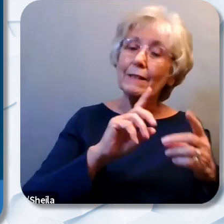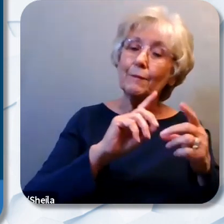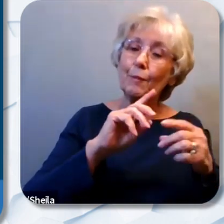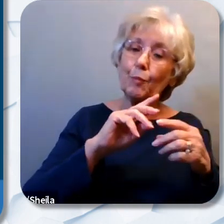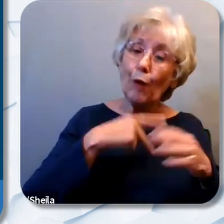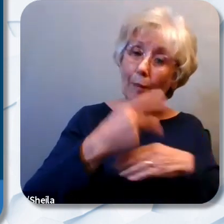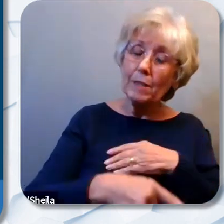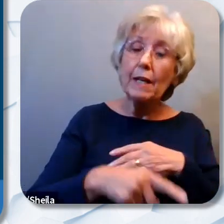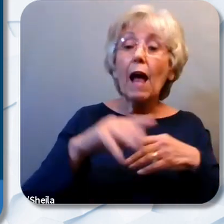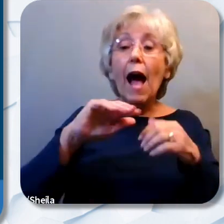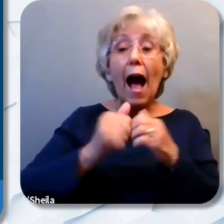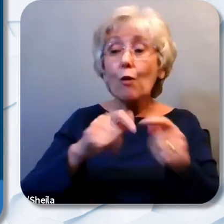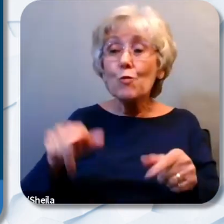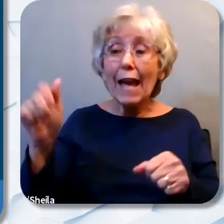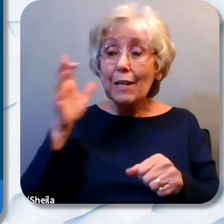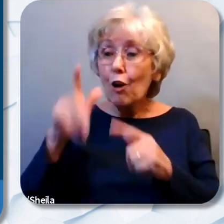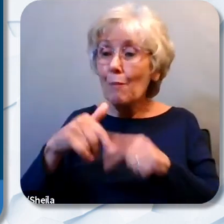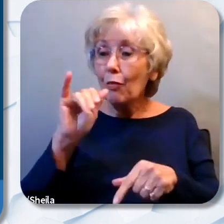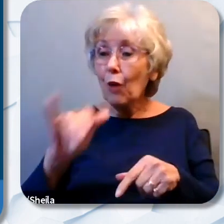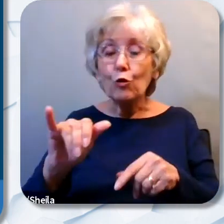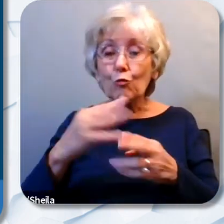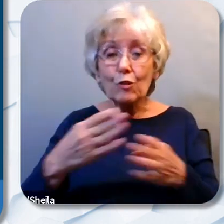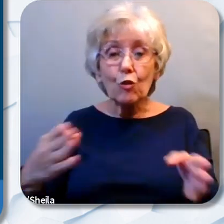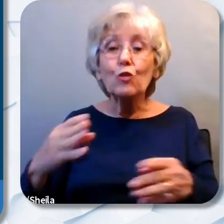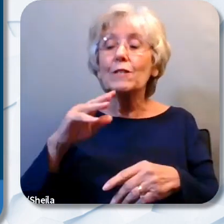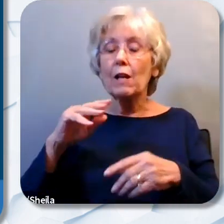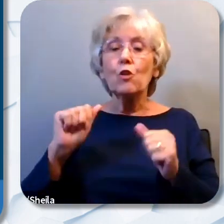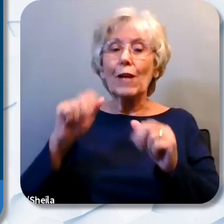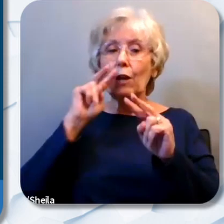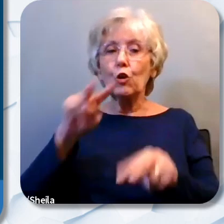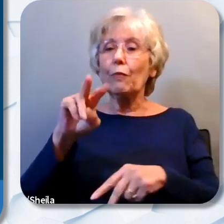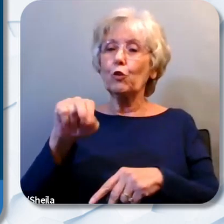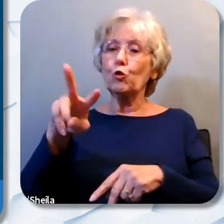you hear about all of those resources is your own newsletter which we are sharing with everyone who